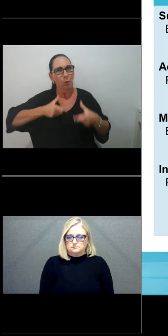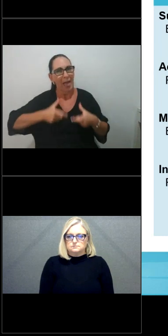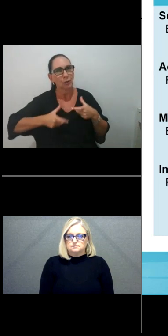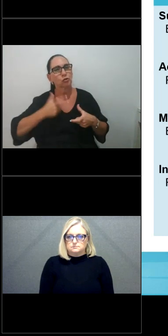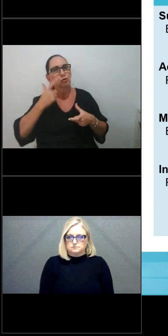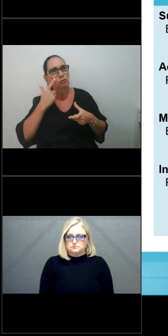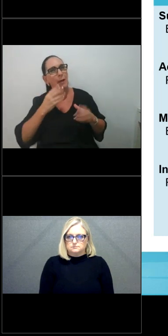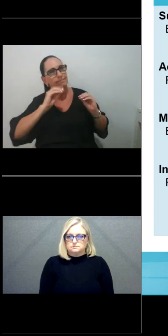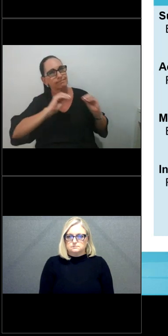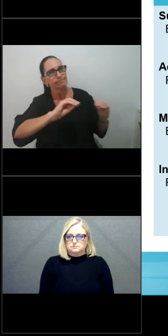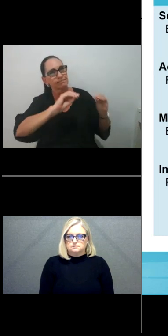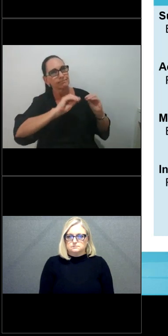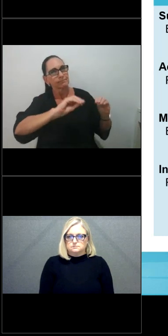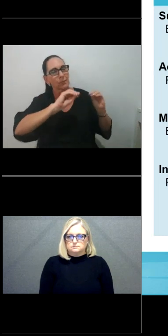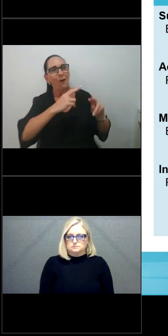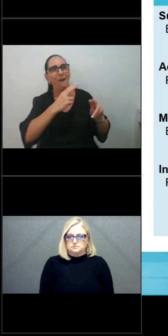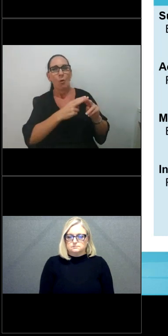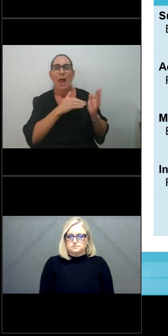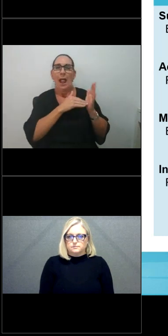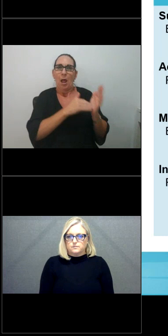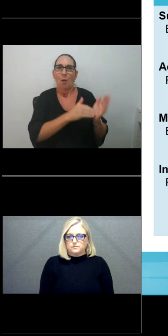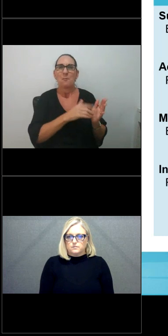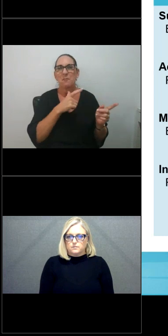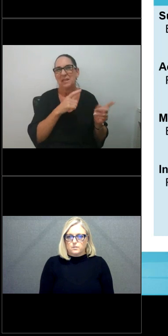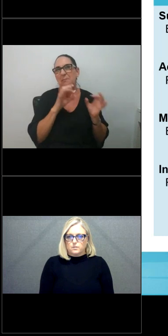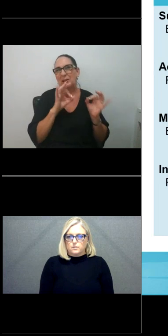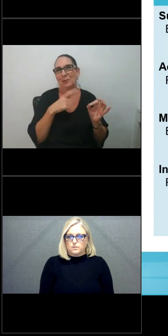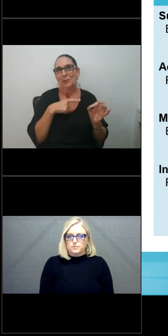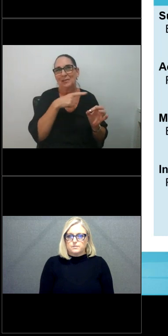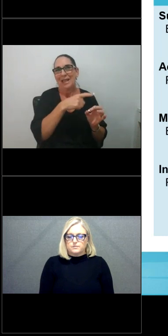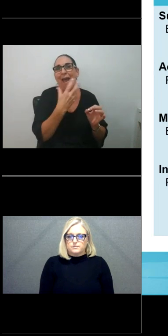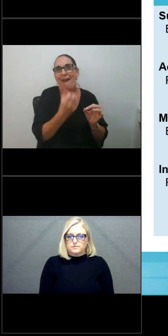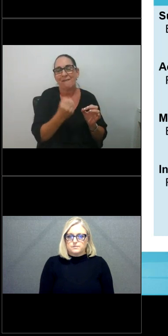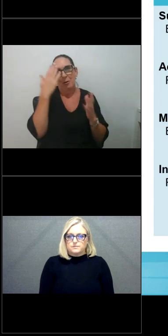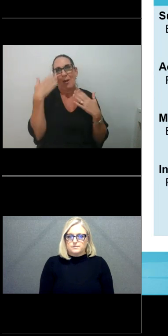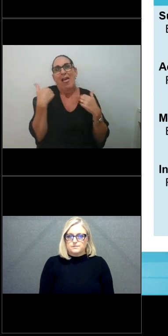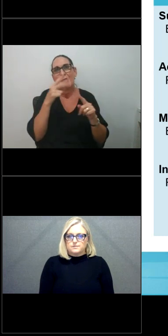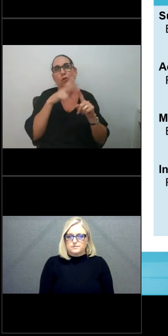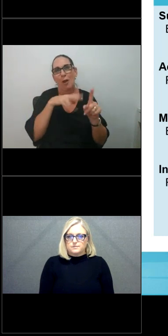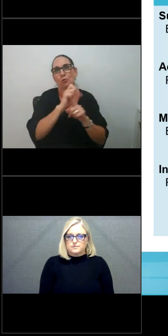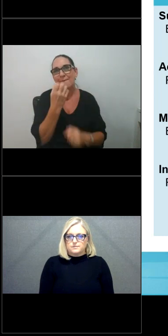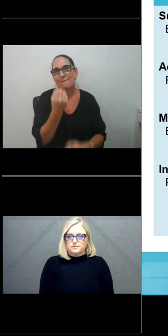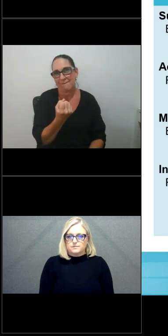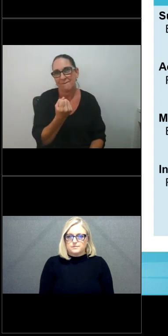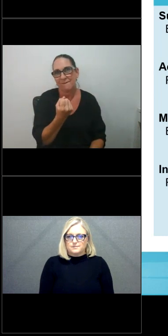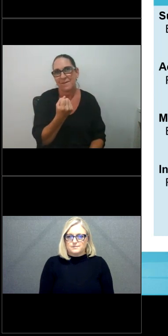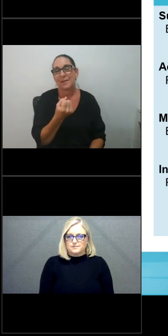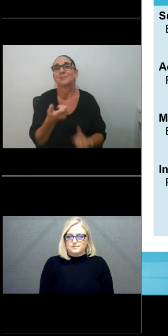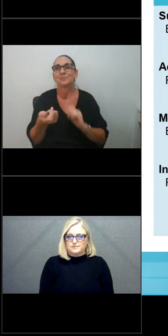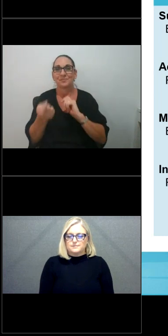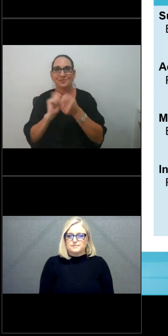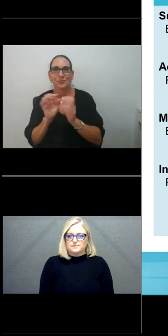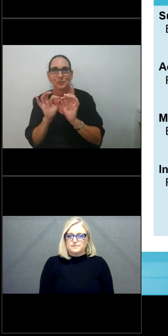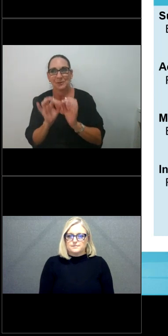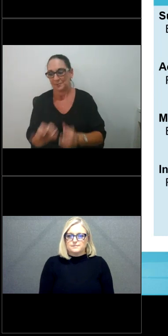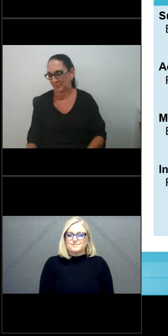in relation to his mental health diagnosis um we also use the haze ability screening index